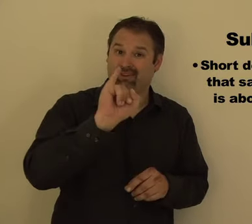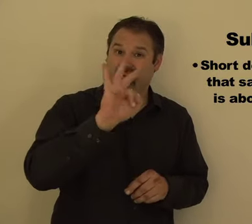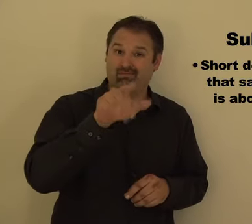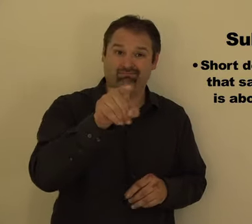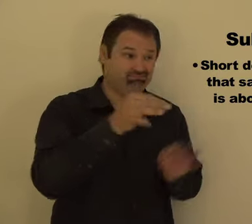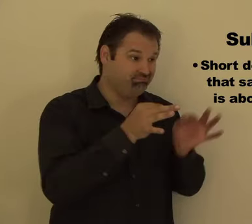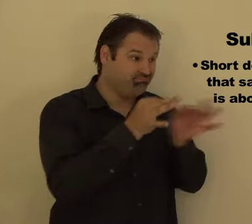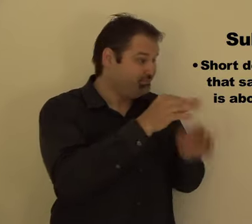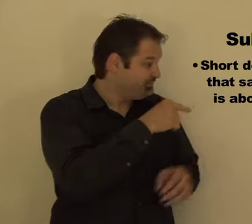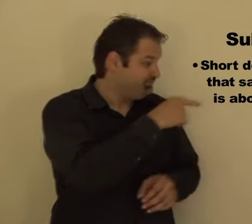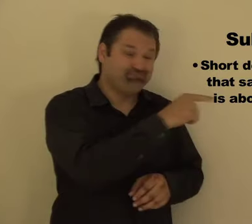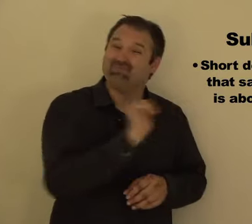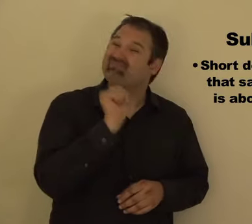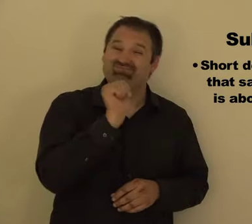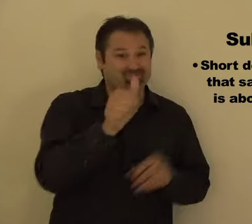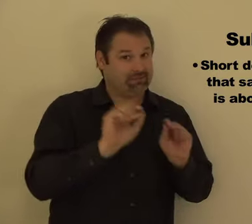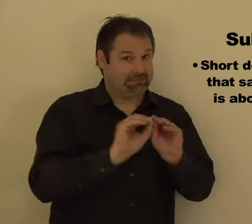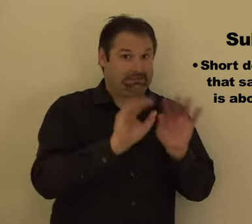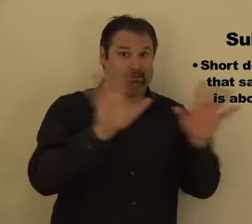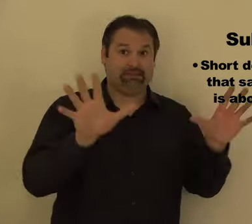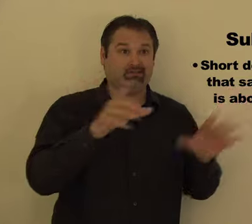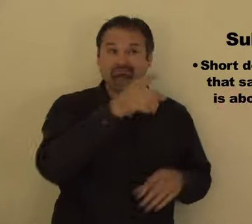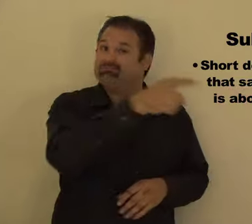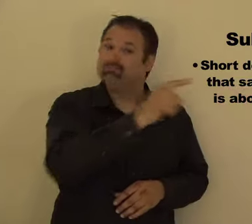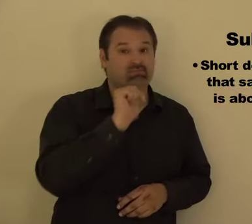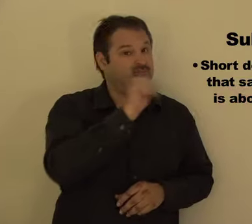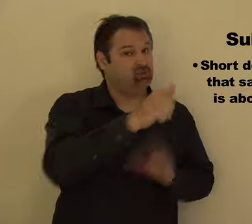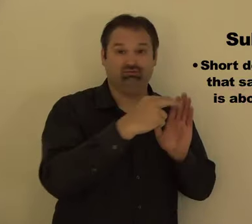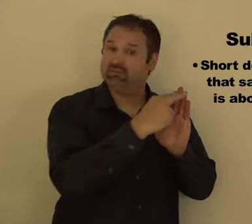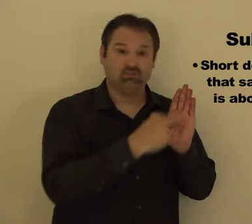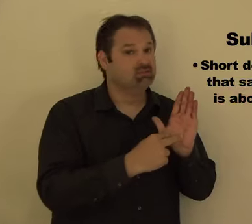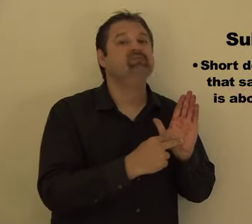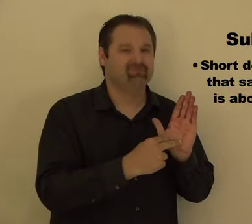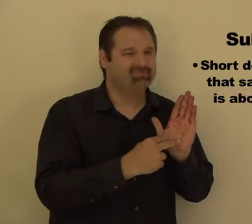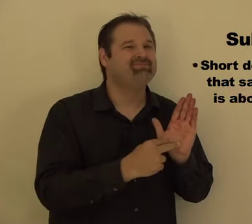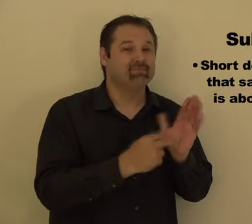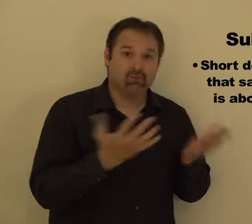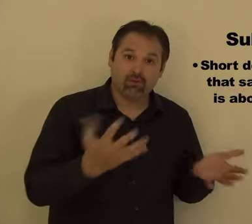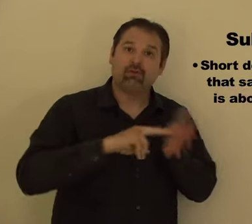So, be short and clear about what your message contains.